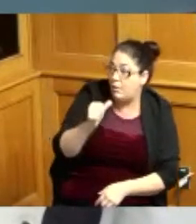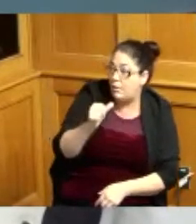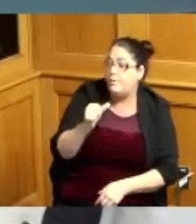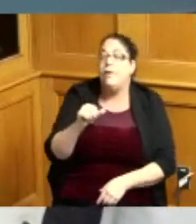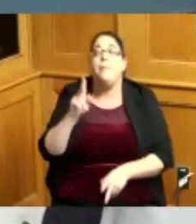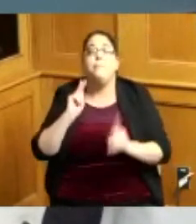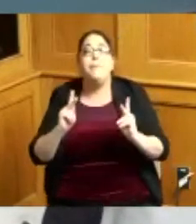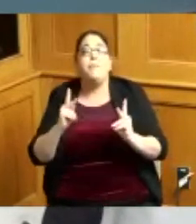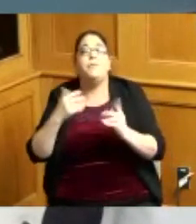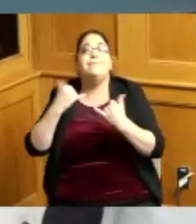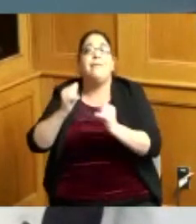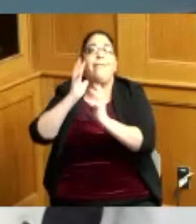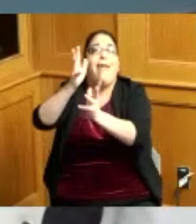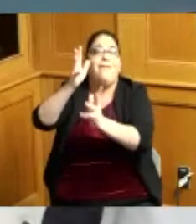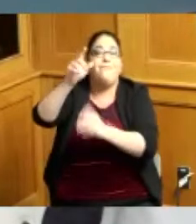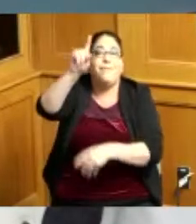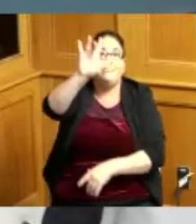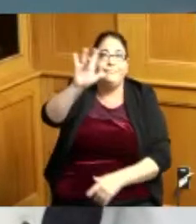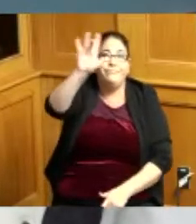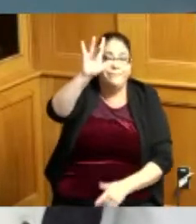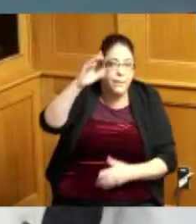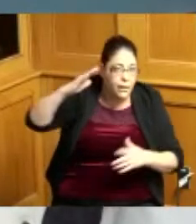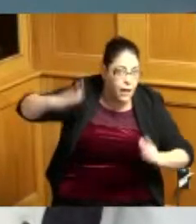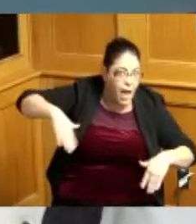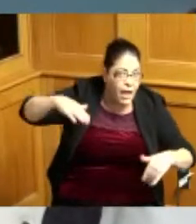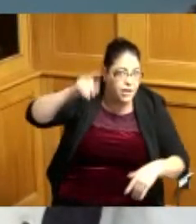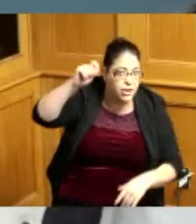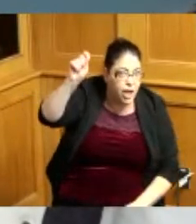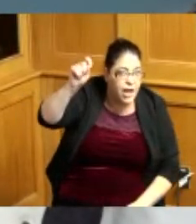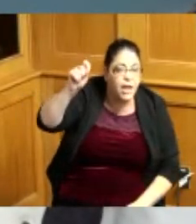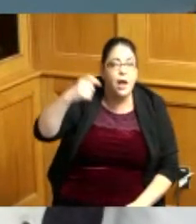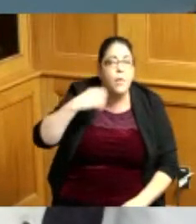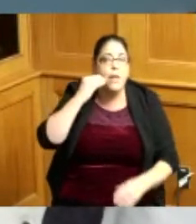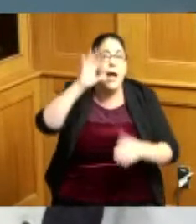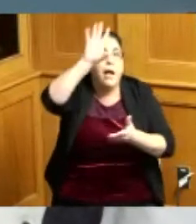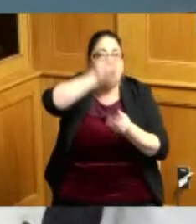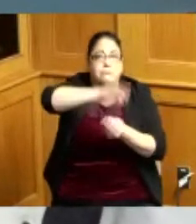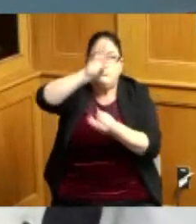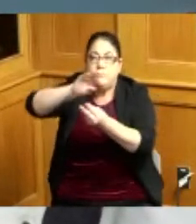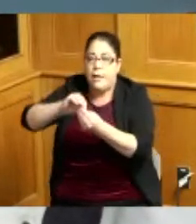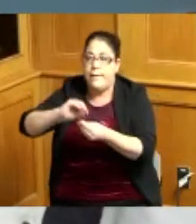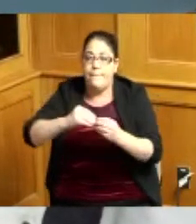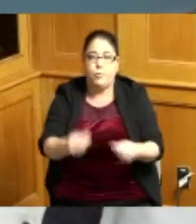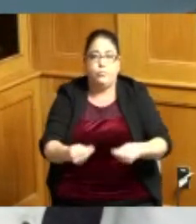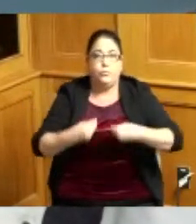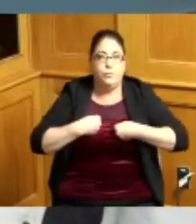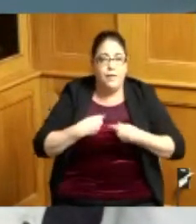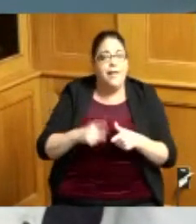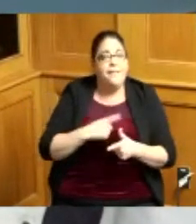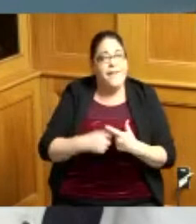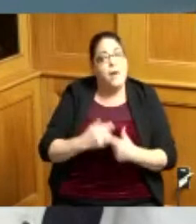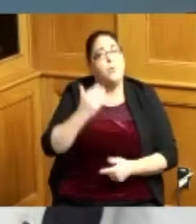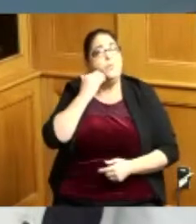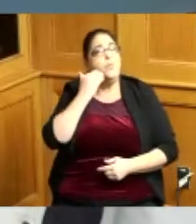so we know kind of where we are and then the backlog will help us so it's not like we get